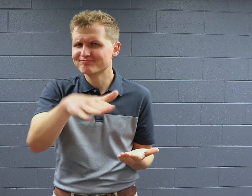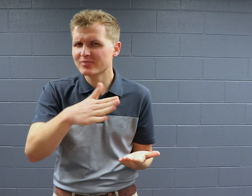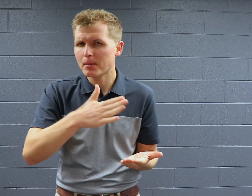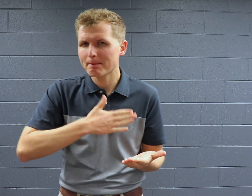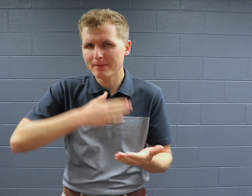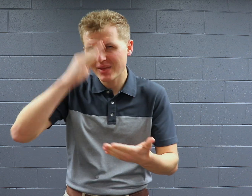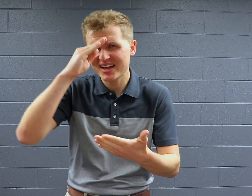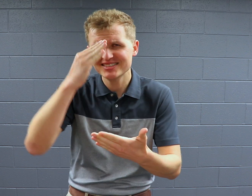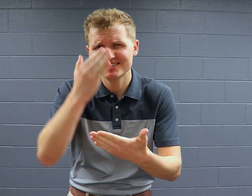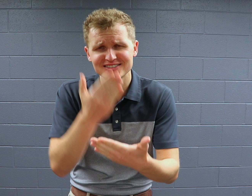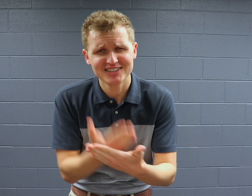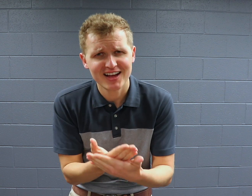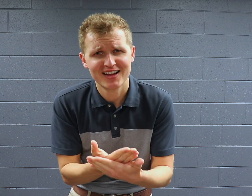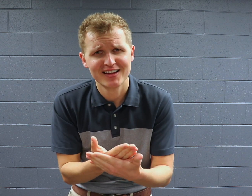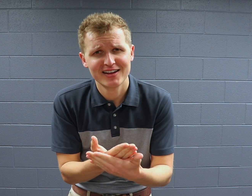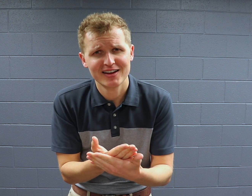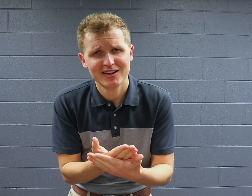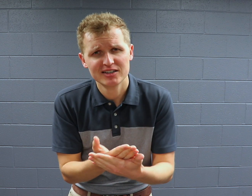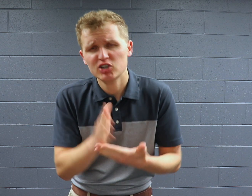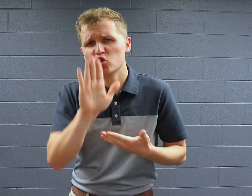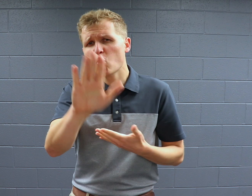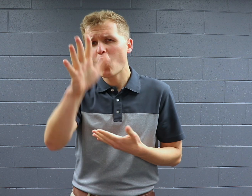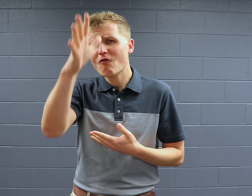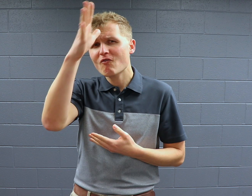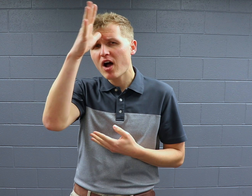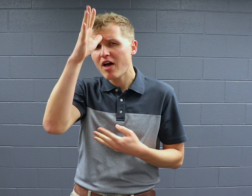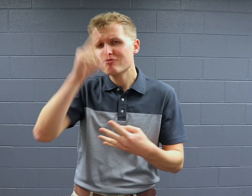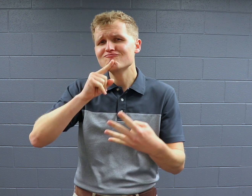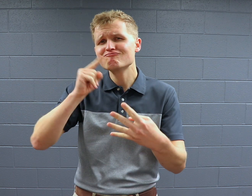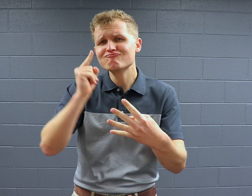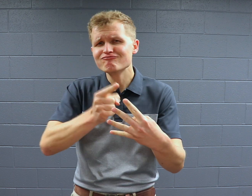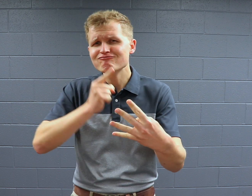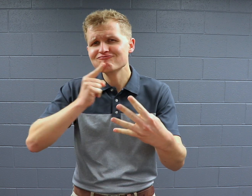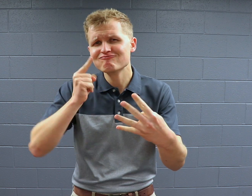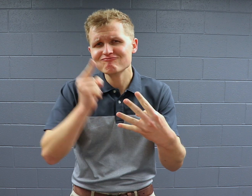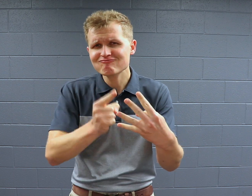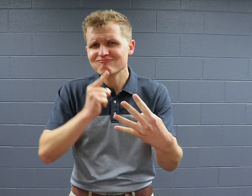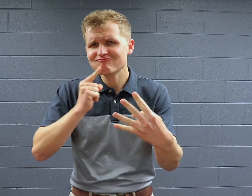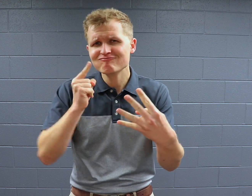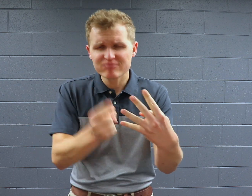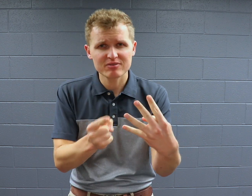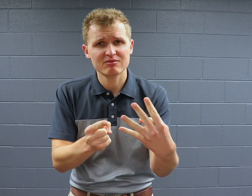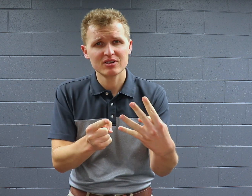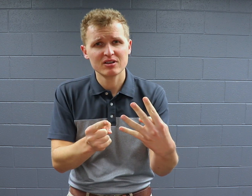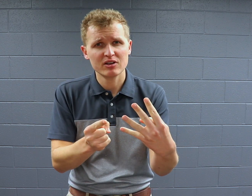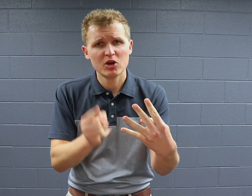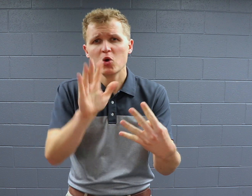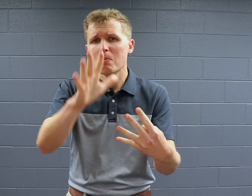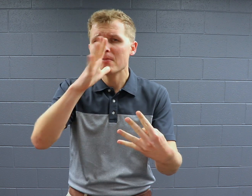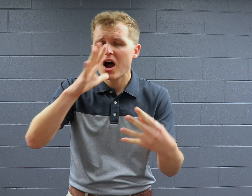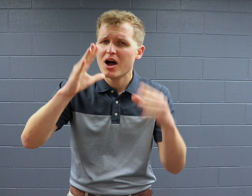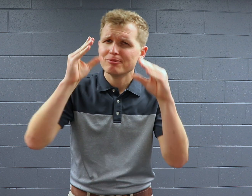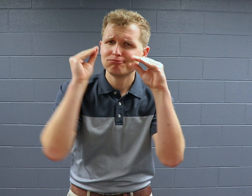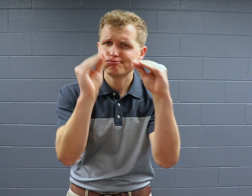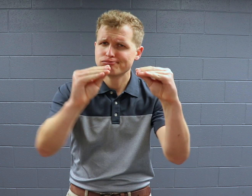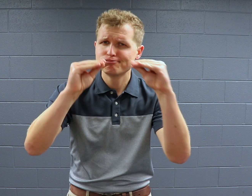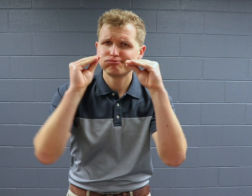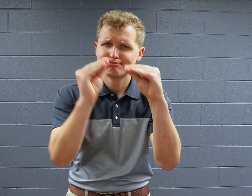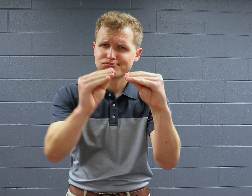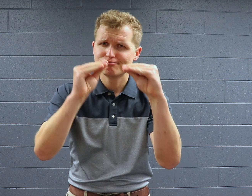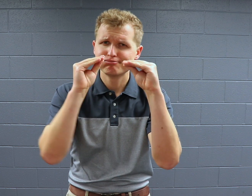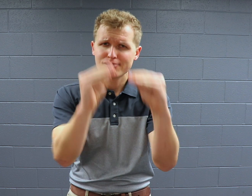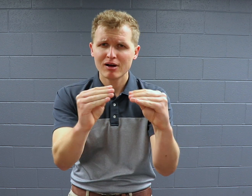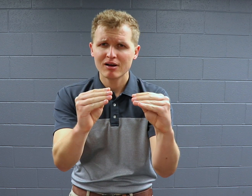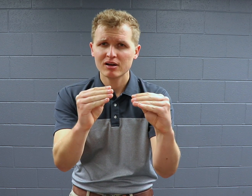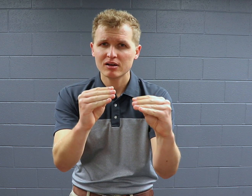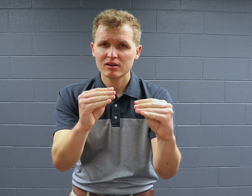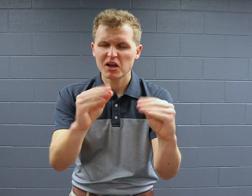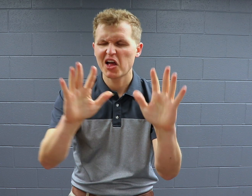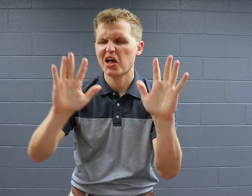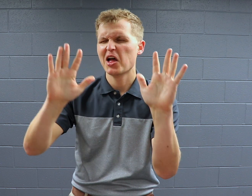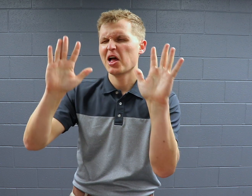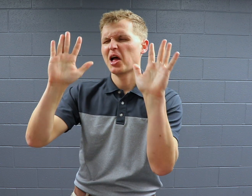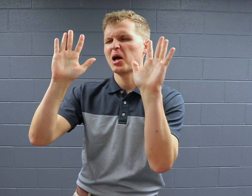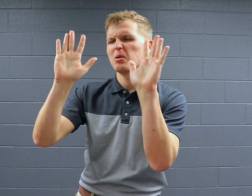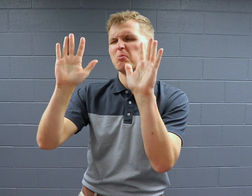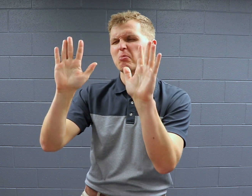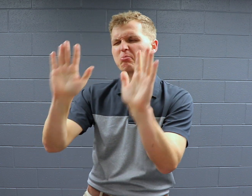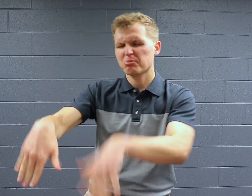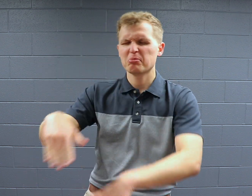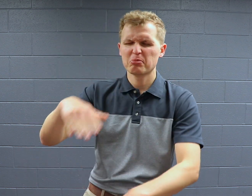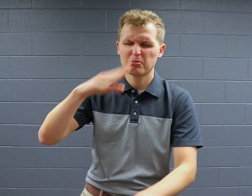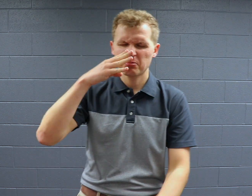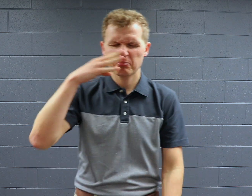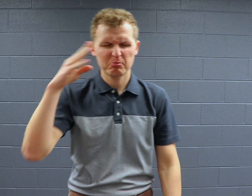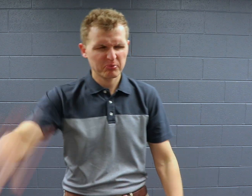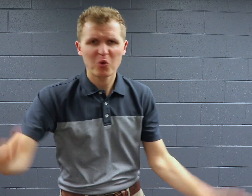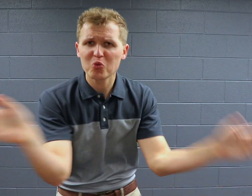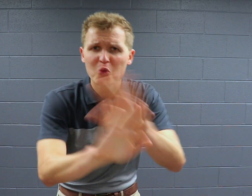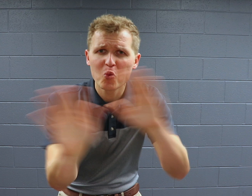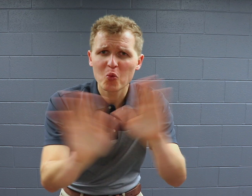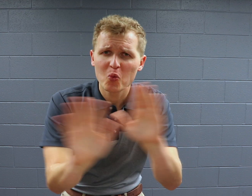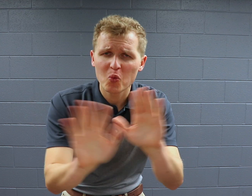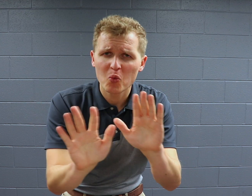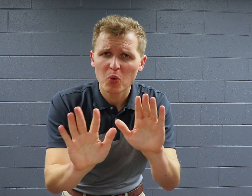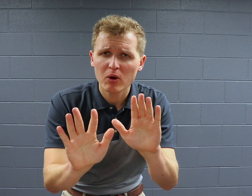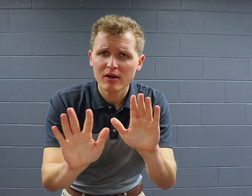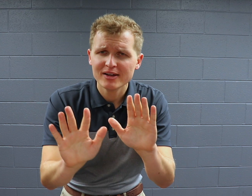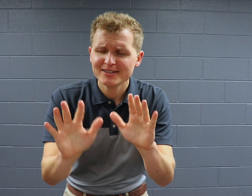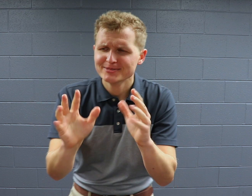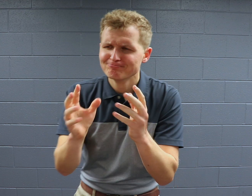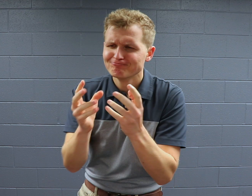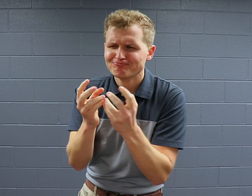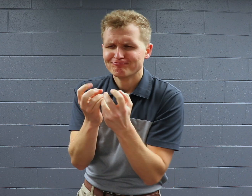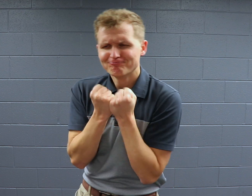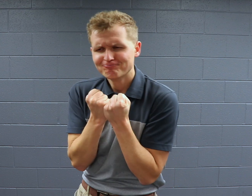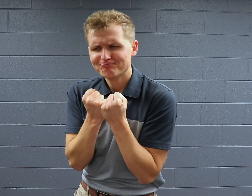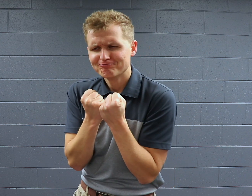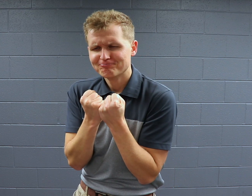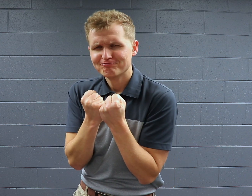"My son, keep thy father's commandment, and forsake not the law of thy mother: